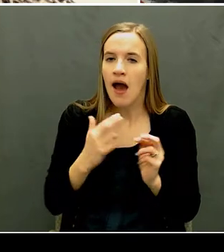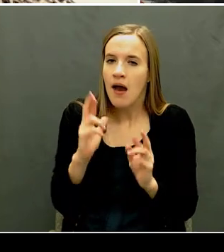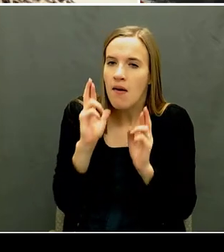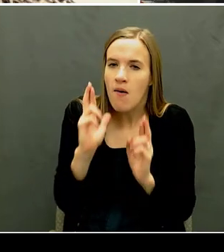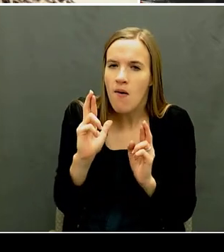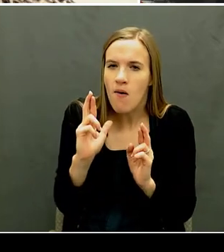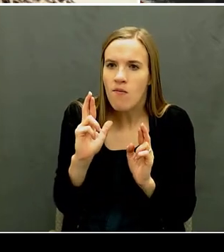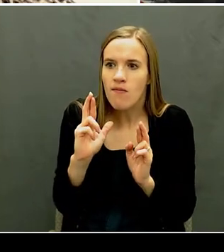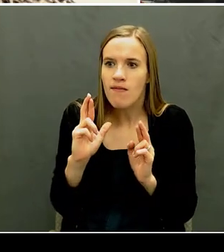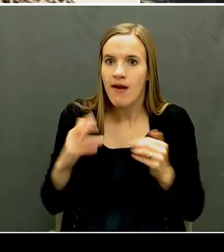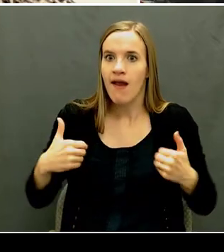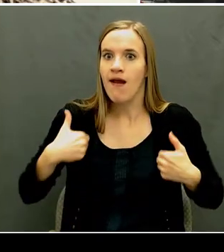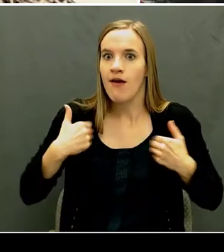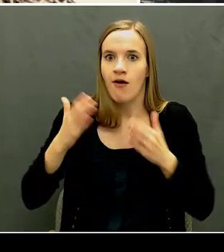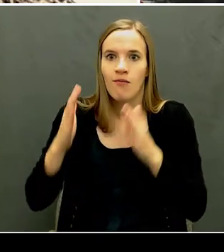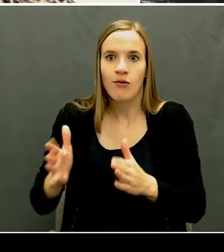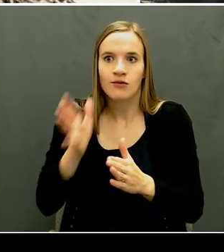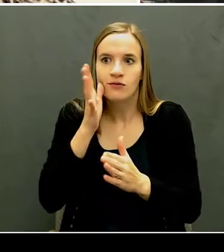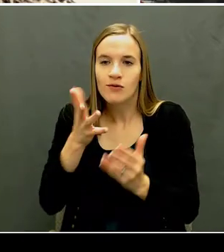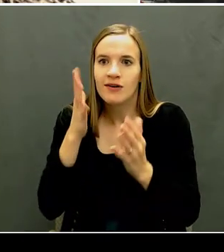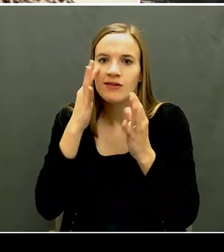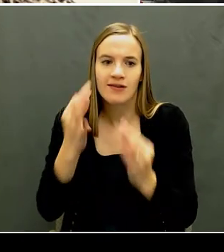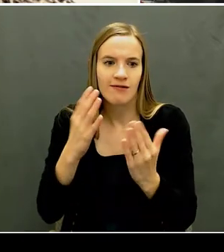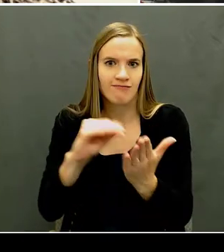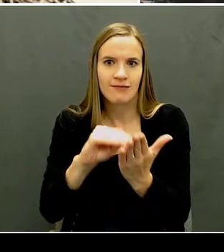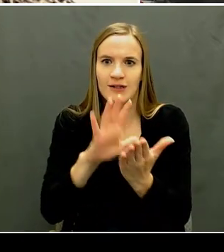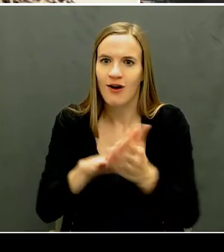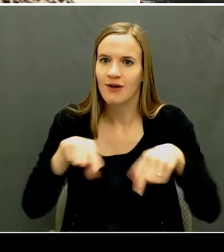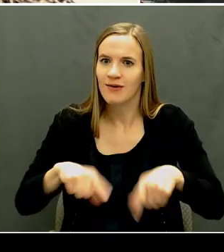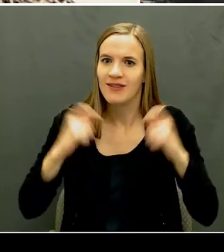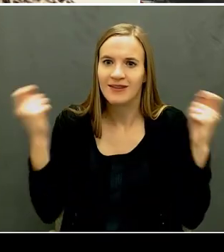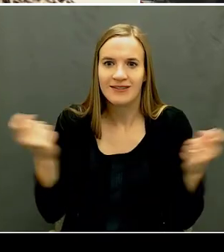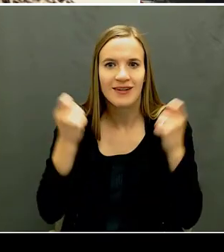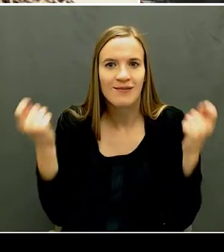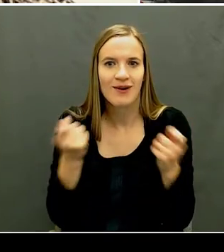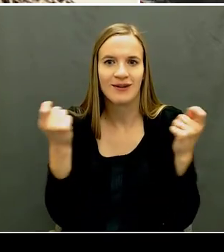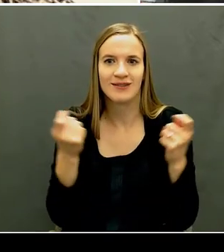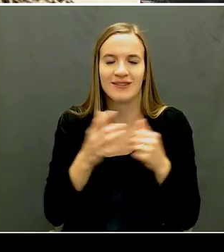lost because kind of leads into what you asked me 10 minutes ago before I started going off on this,